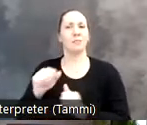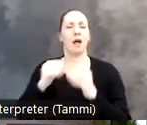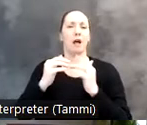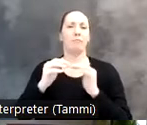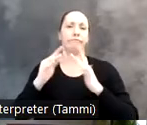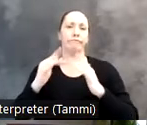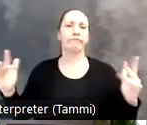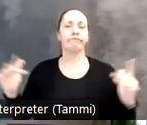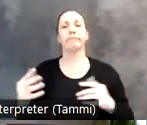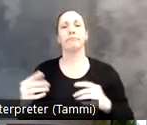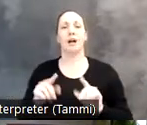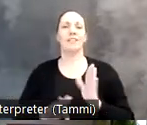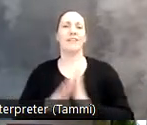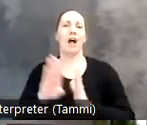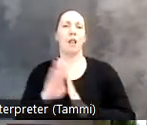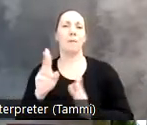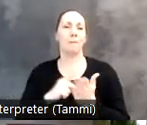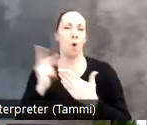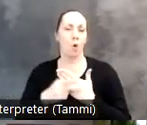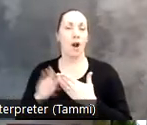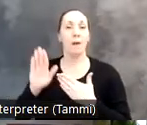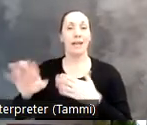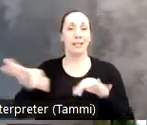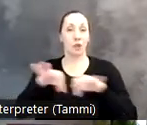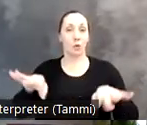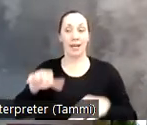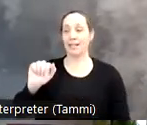development professional specializing in inclusion of Persons with